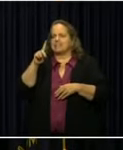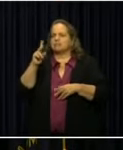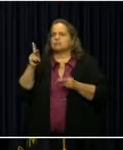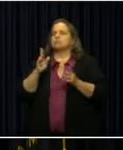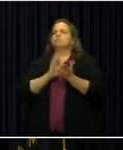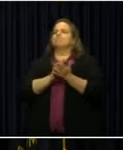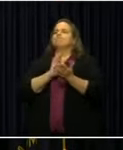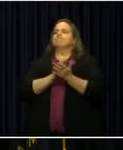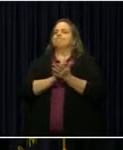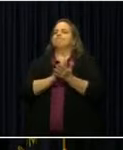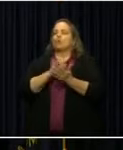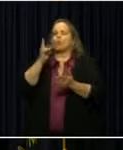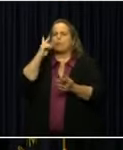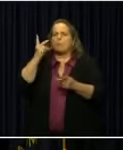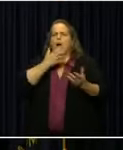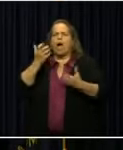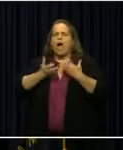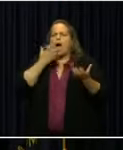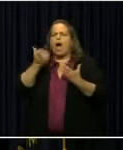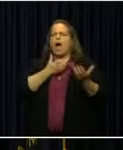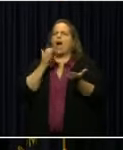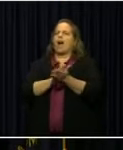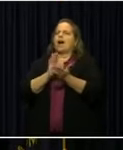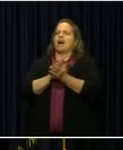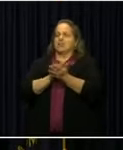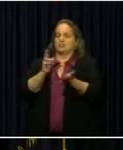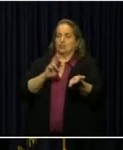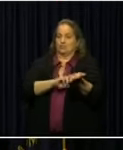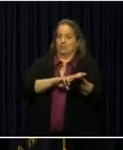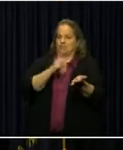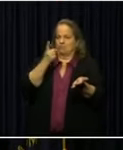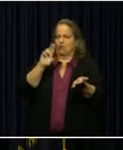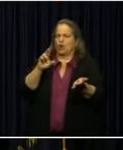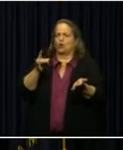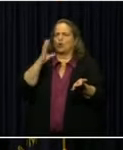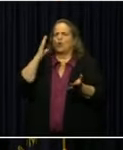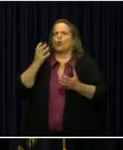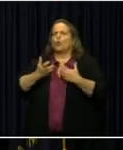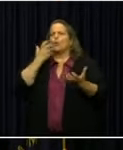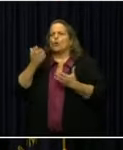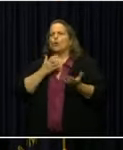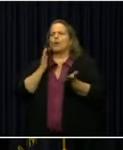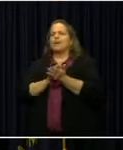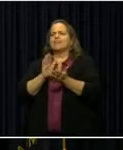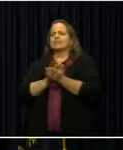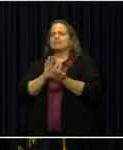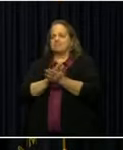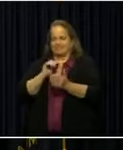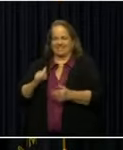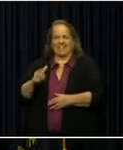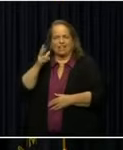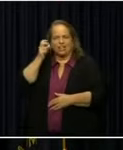BIT OF SIGN LANGUAGE. IT'S A STEP, AS WE HAVE COME TOGETHER AS PEOPLE, AS WE HAVE